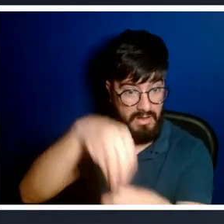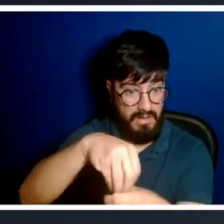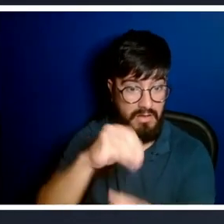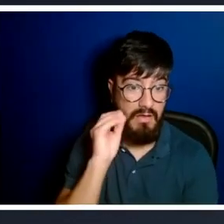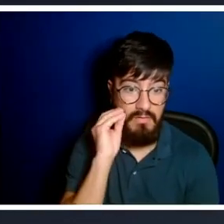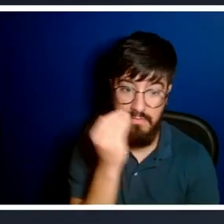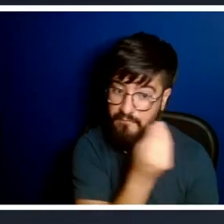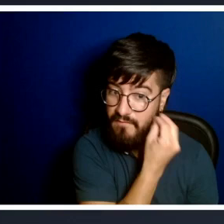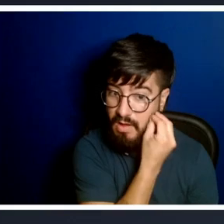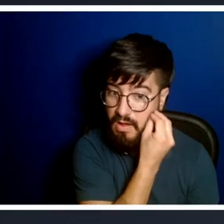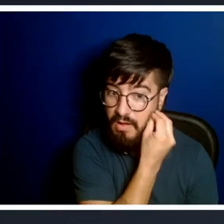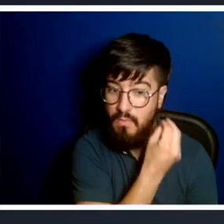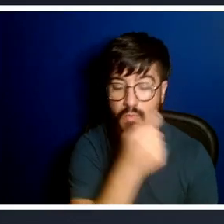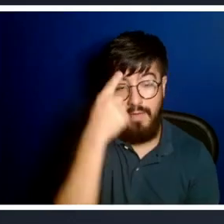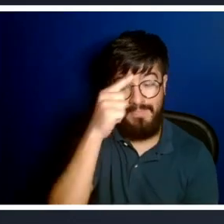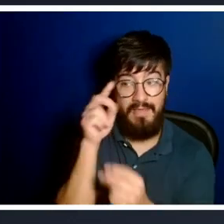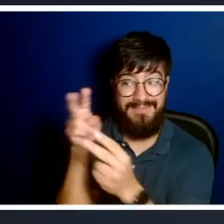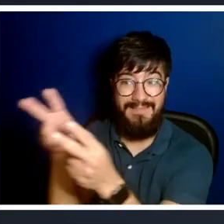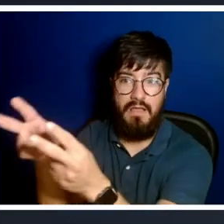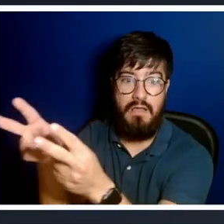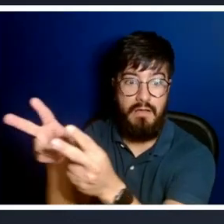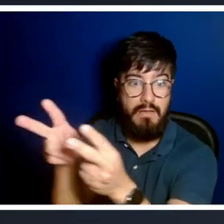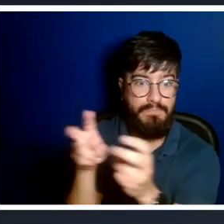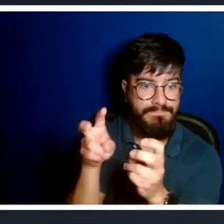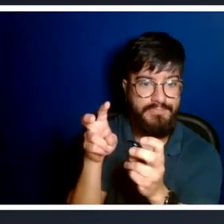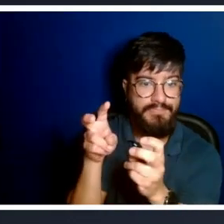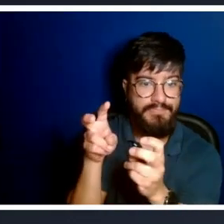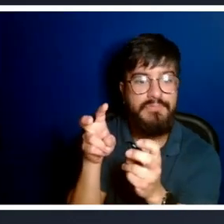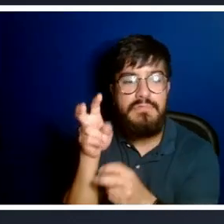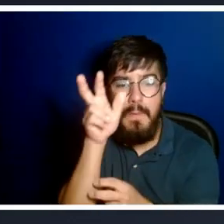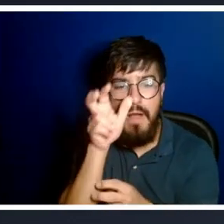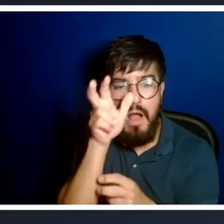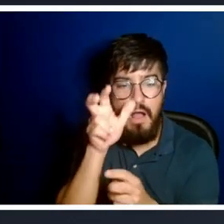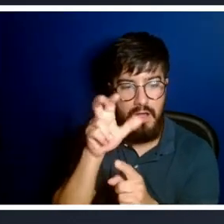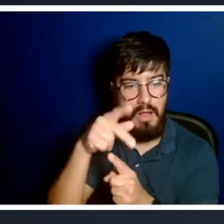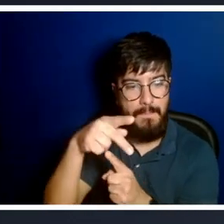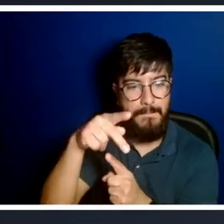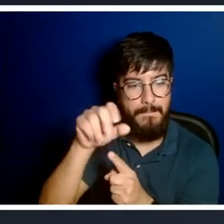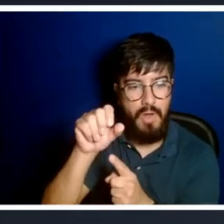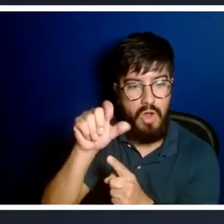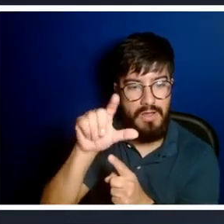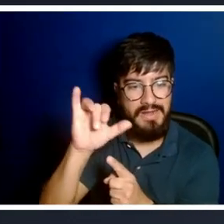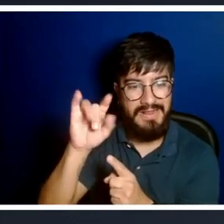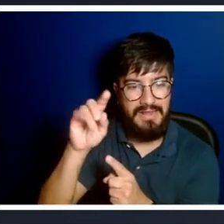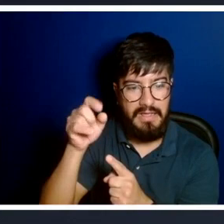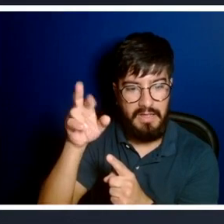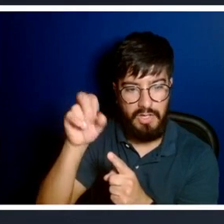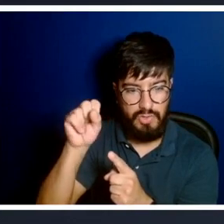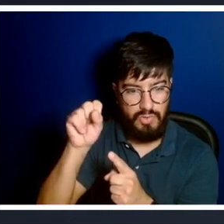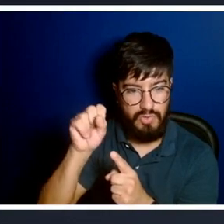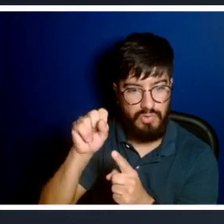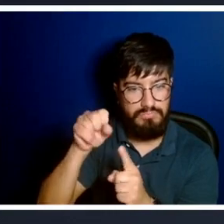to native pollinators out in there -- in this outdoor learning space at their school.